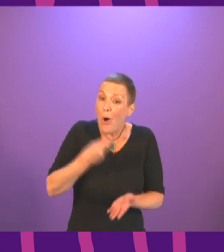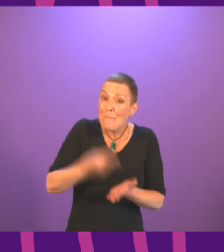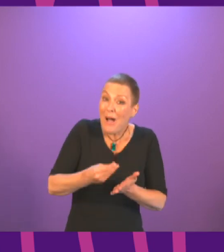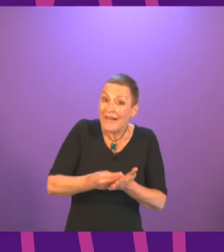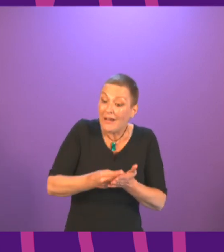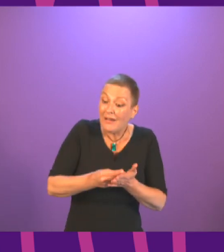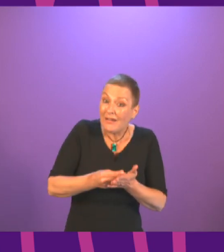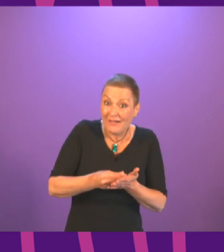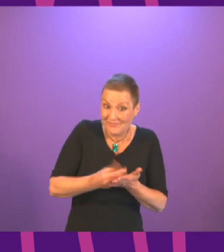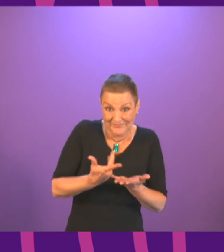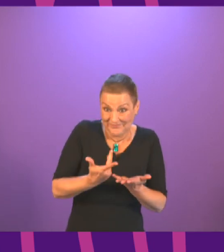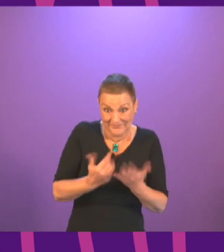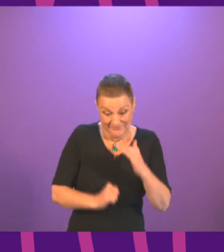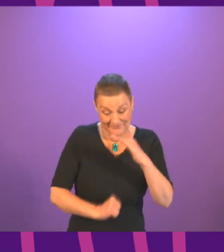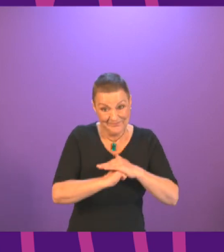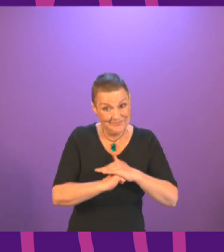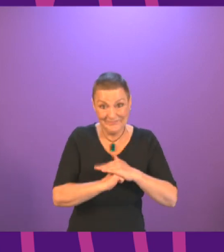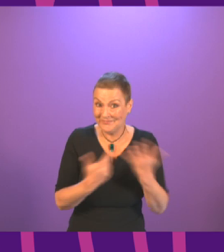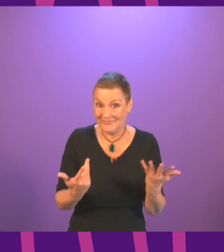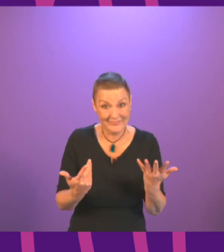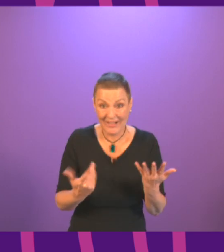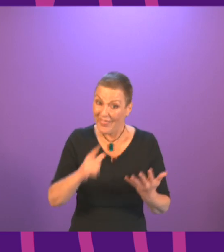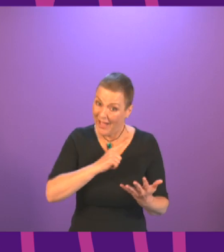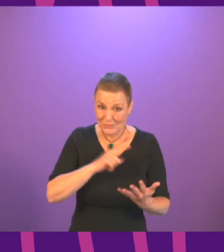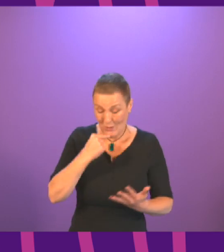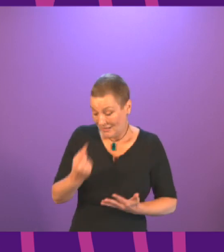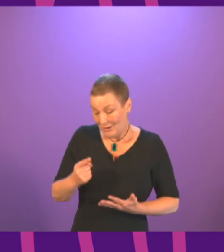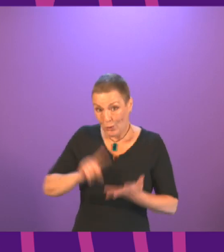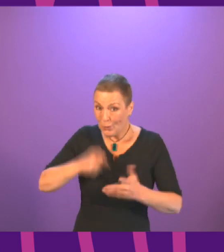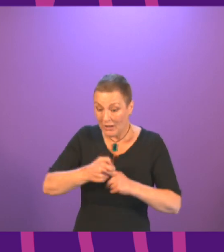and we cannot continue to stretch them. That is why our discussions with the United Kingdom